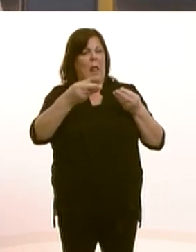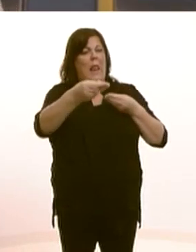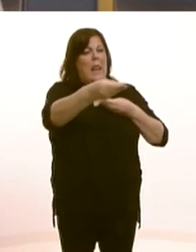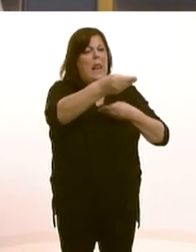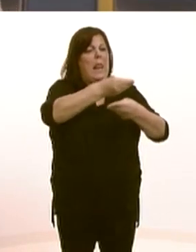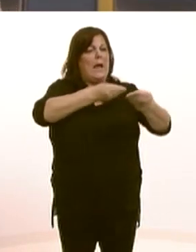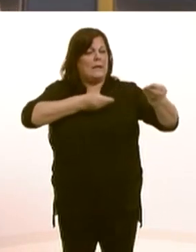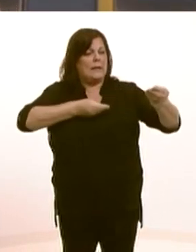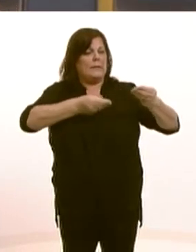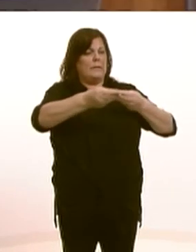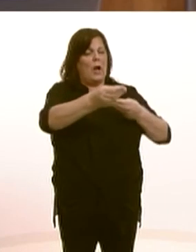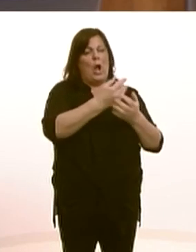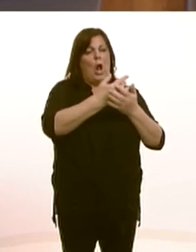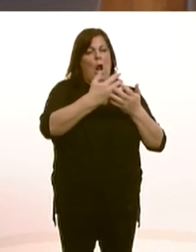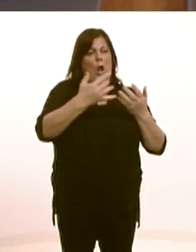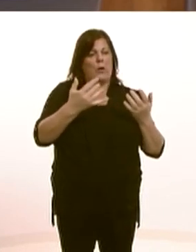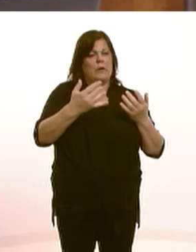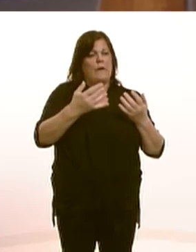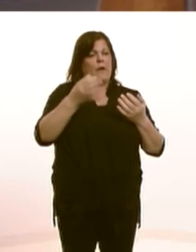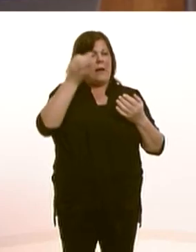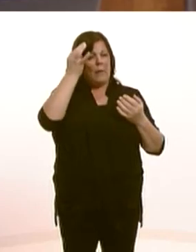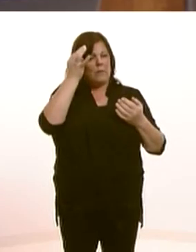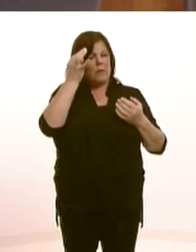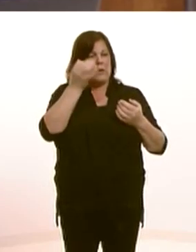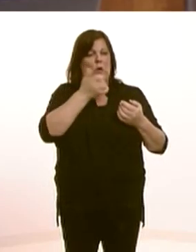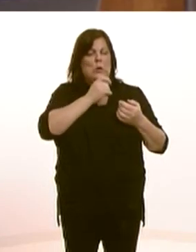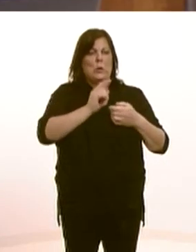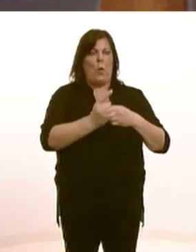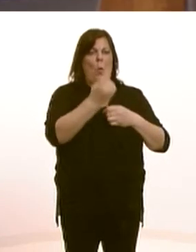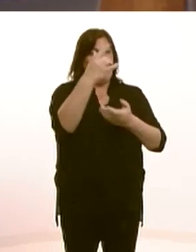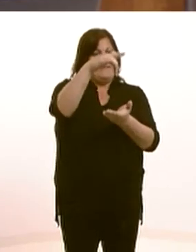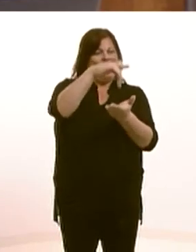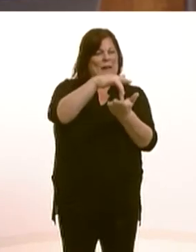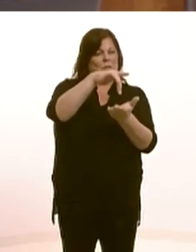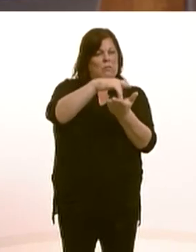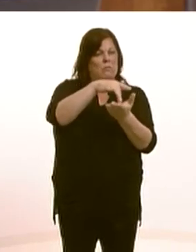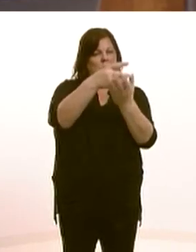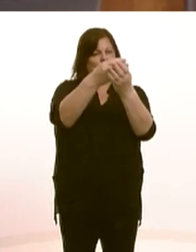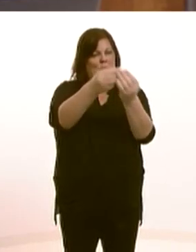local authorities participate in the one central resource, but the work is still being looked